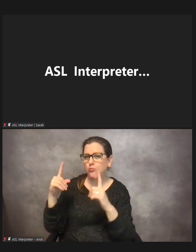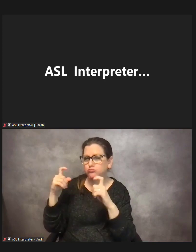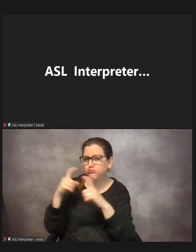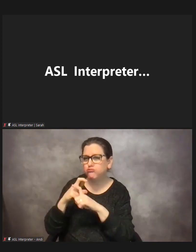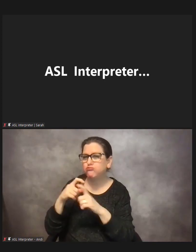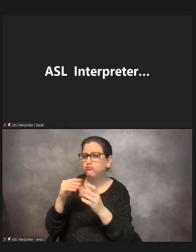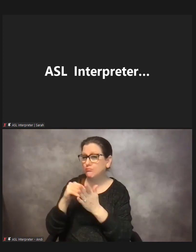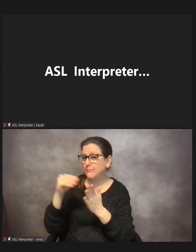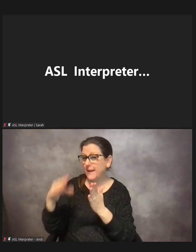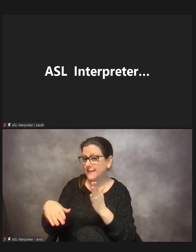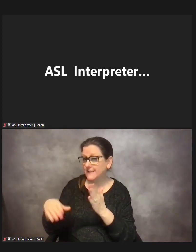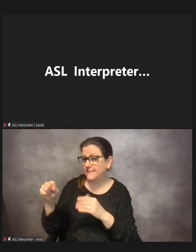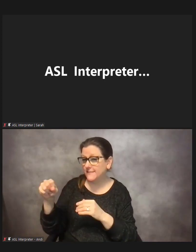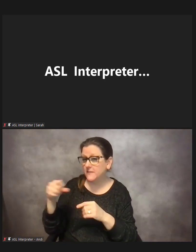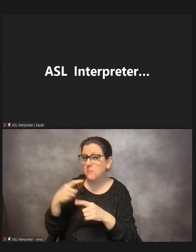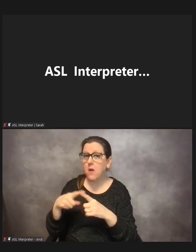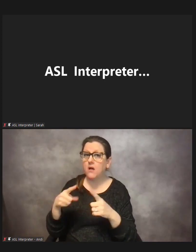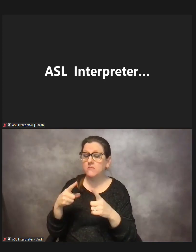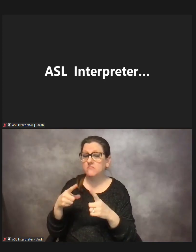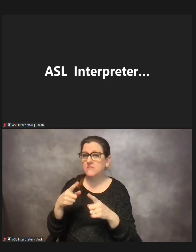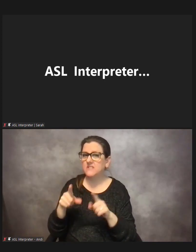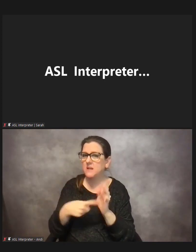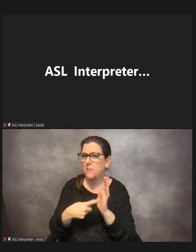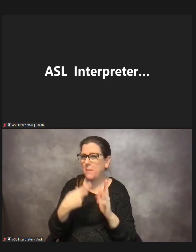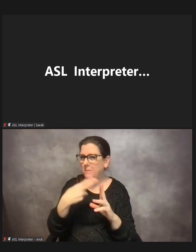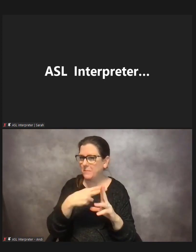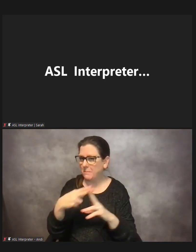but they may come by the same name.